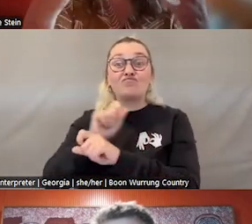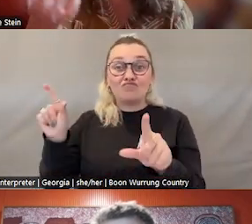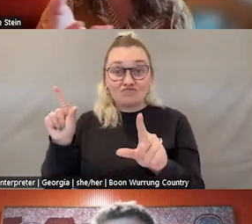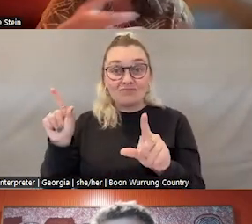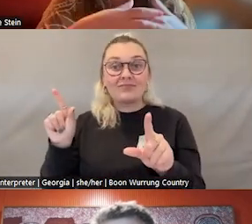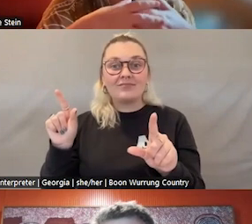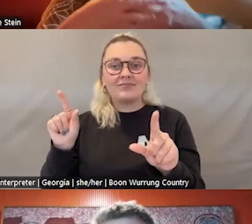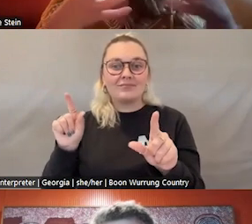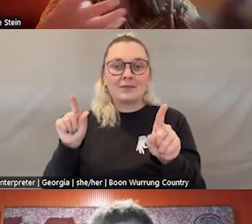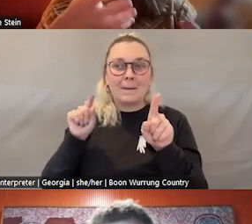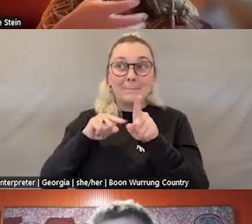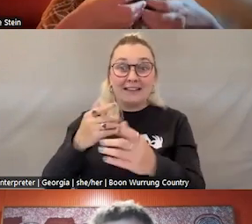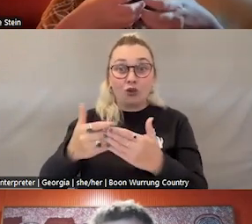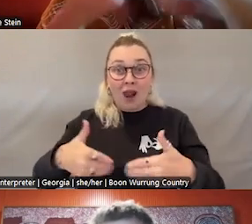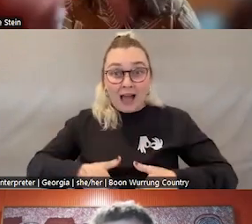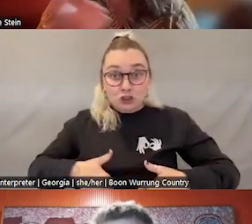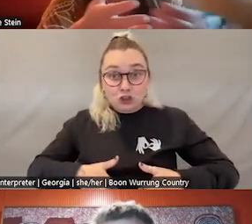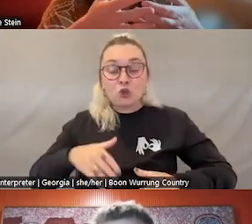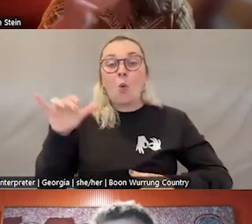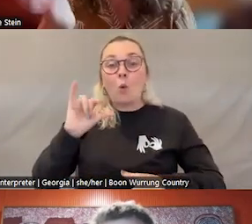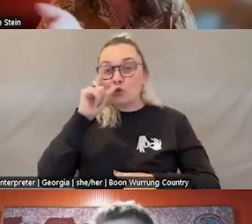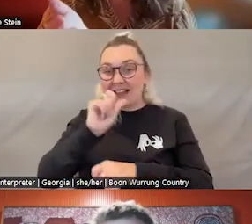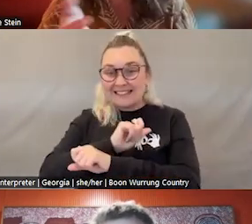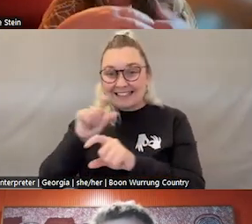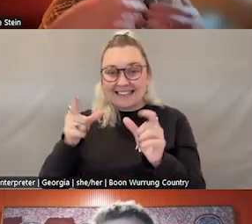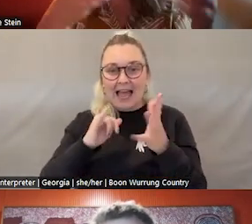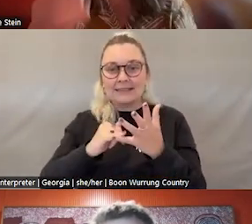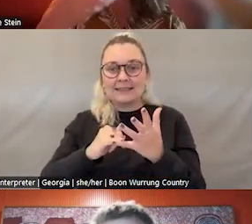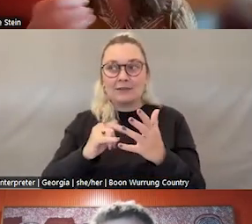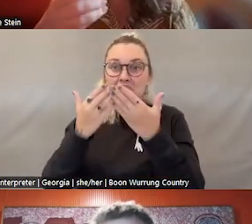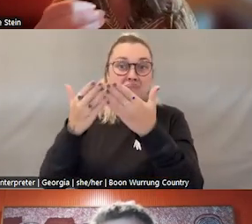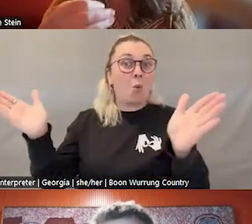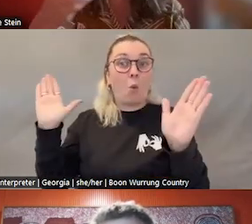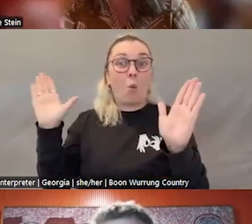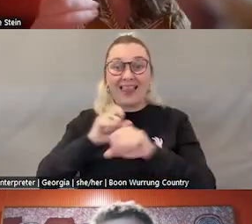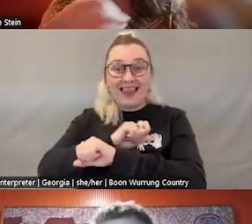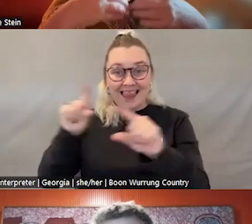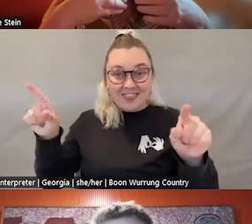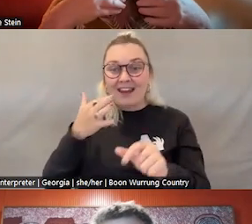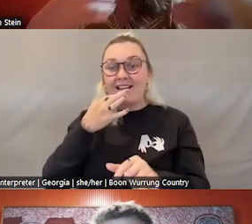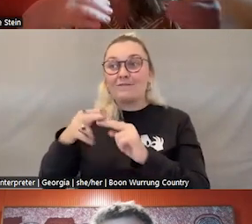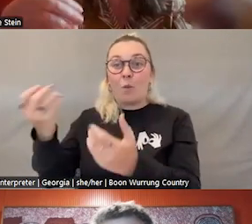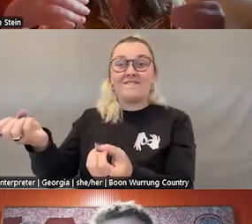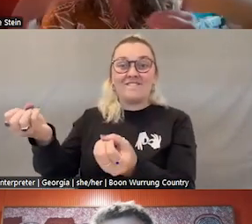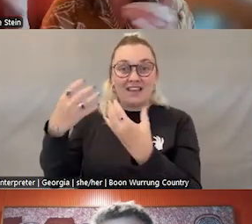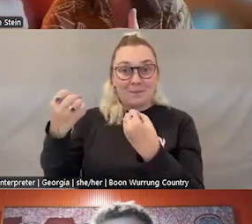based on a hunch, or sending out as a blanket and then ask for the feedback is that appeal and